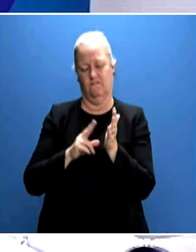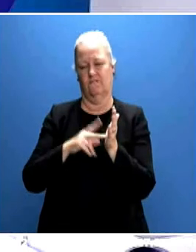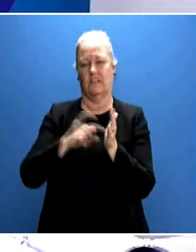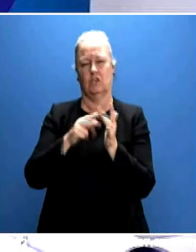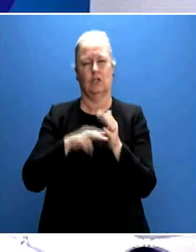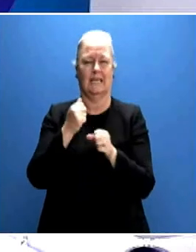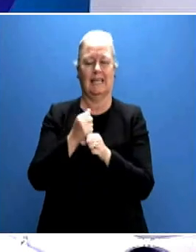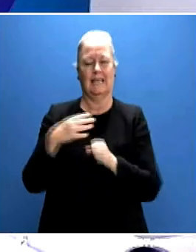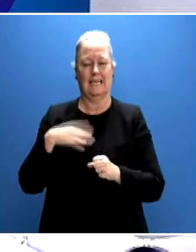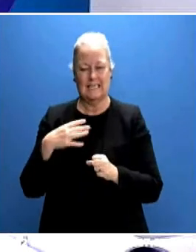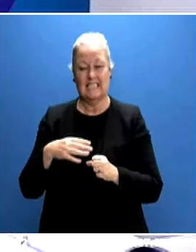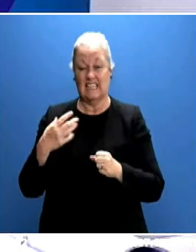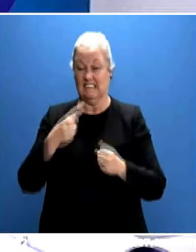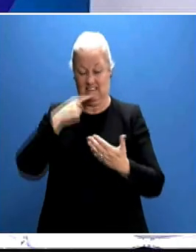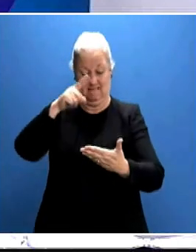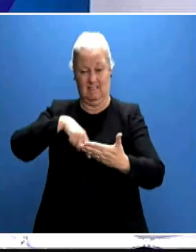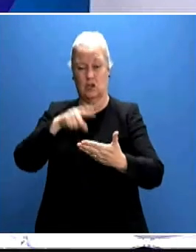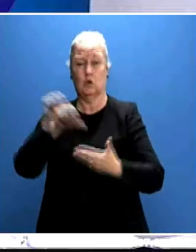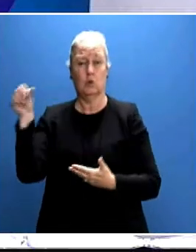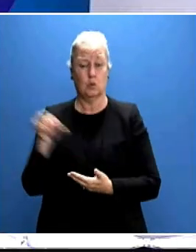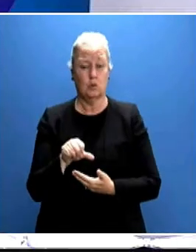We're doing a range of those services, however, a neurodevelopmental